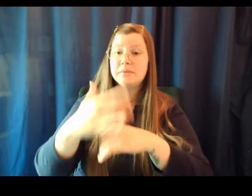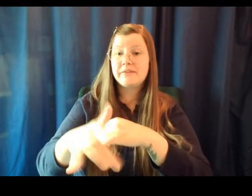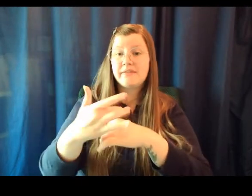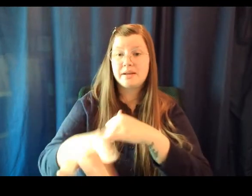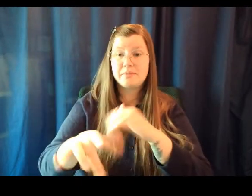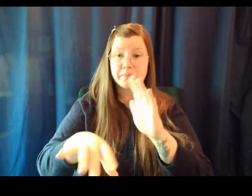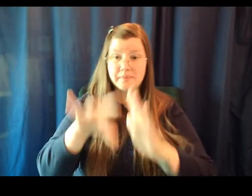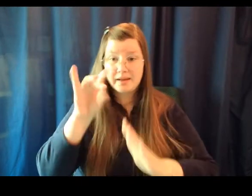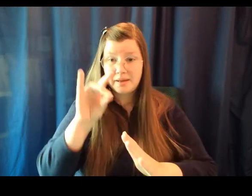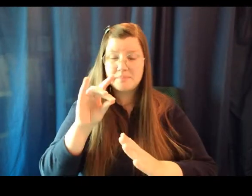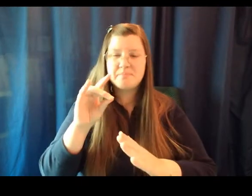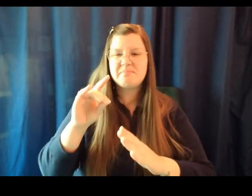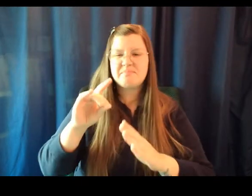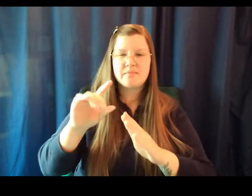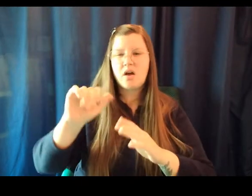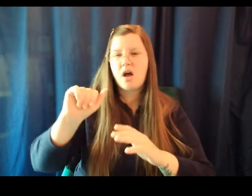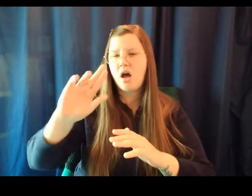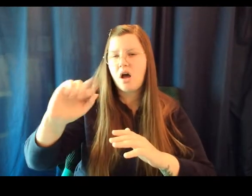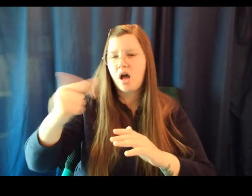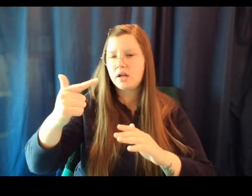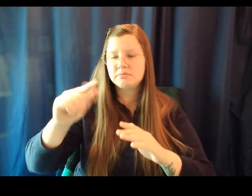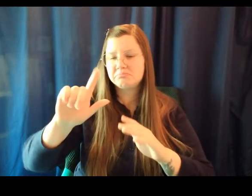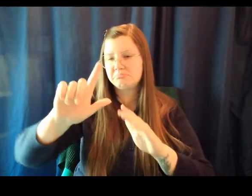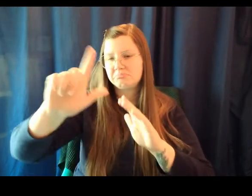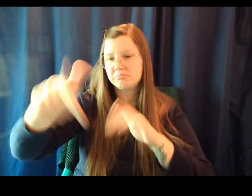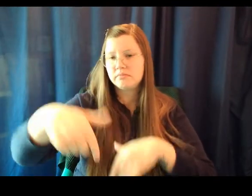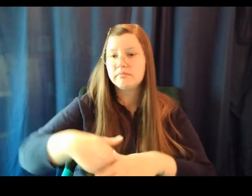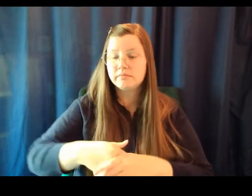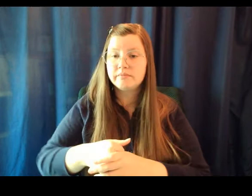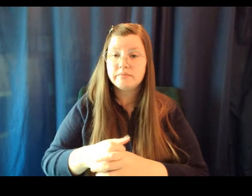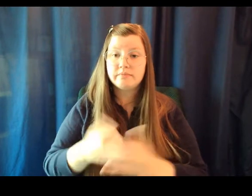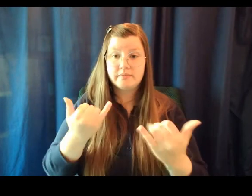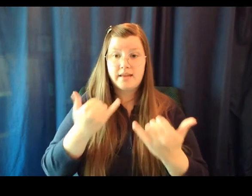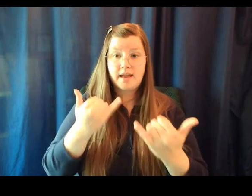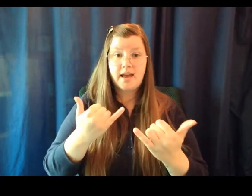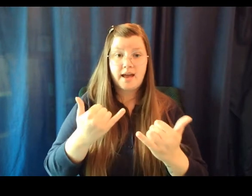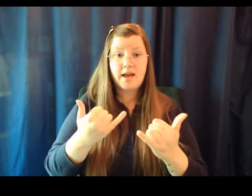And now a note from Key Club We made thank you cards for teachers at our last meeting